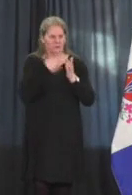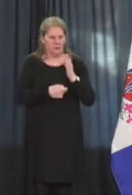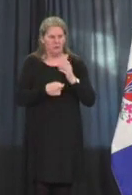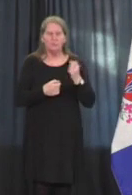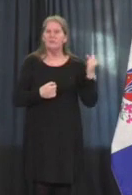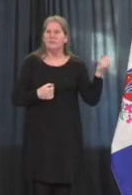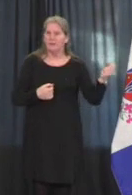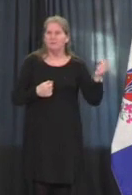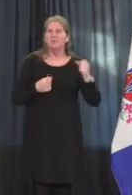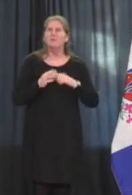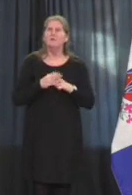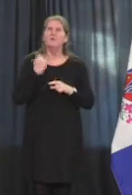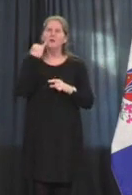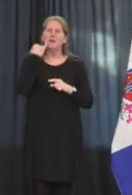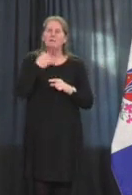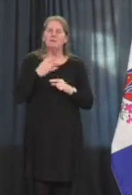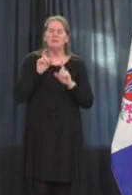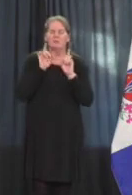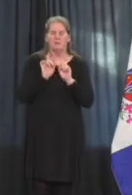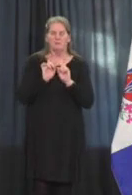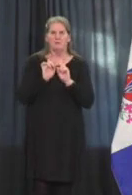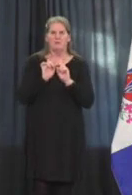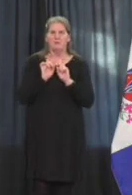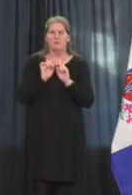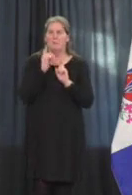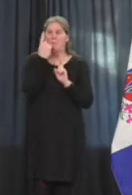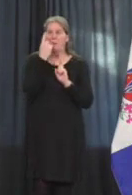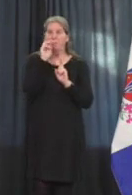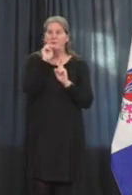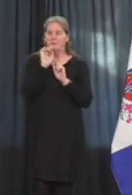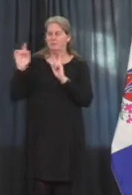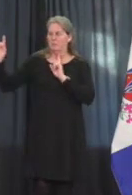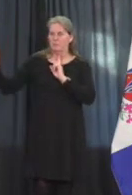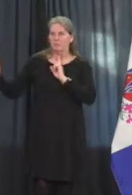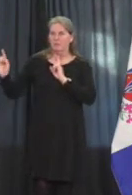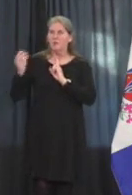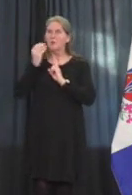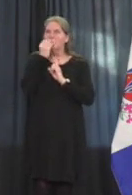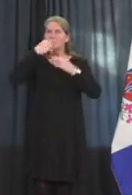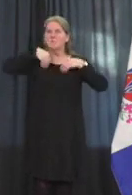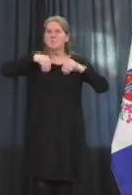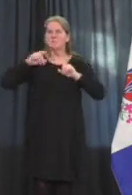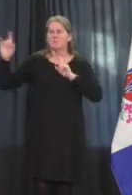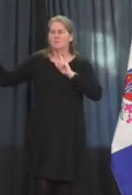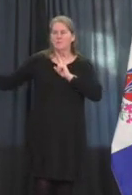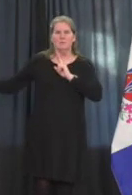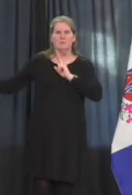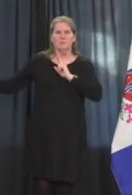IF I'M STANDING NEXT TO SOMEBODY JUST A METER AWAY AT THE GROCERY STORE, WHAT AM I LOOKING AT IN